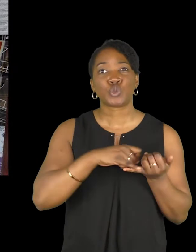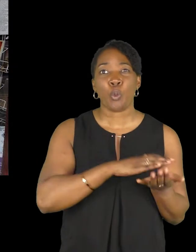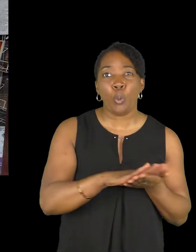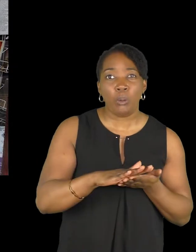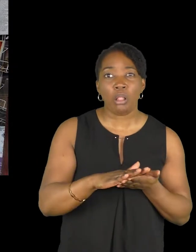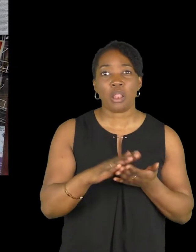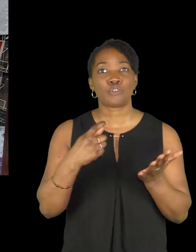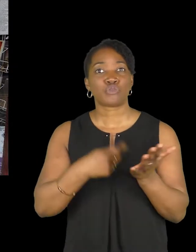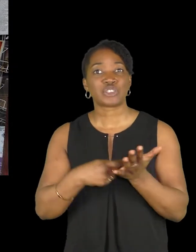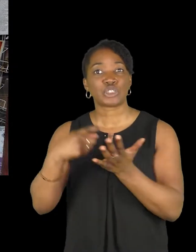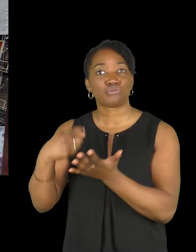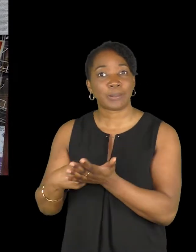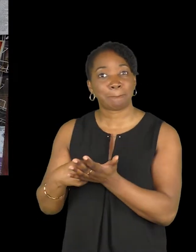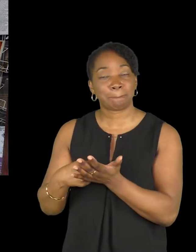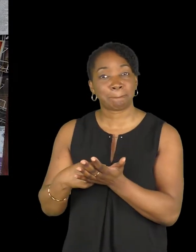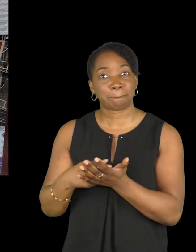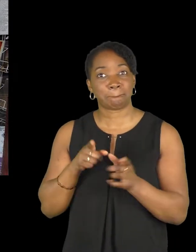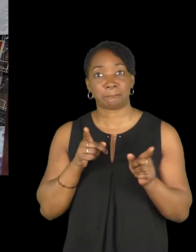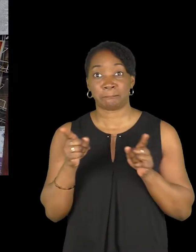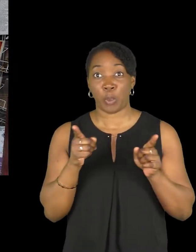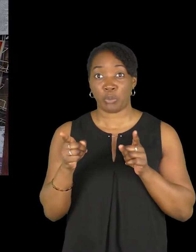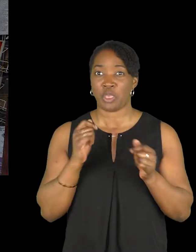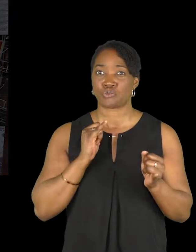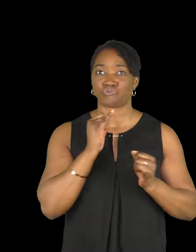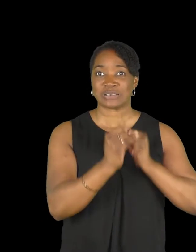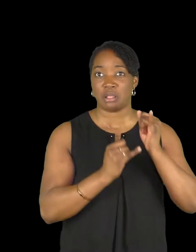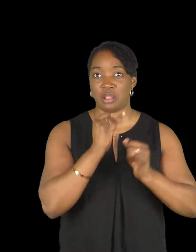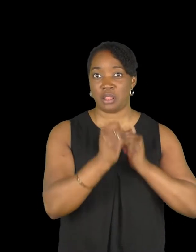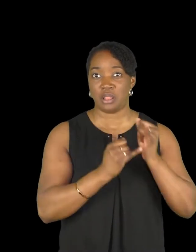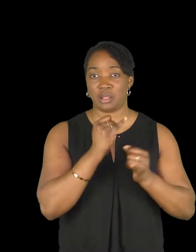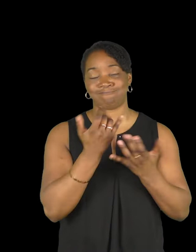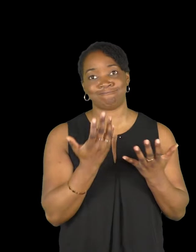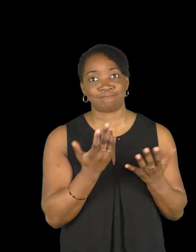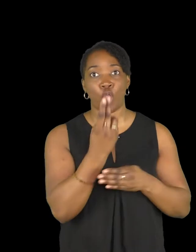We were reading texts like Stuart Hall's, and Rasheed Araeen who were very kind of critical